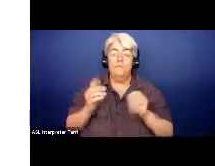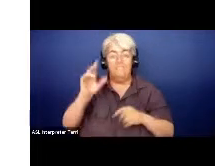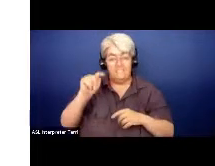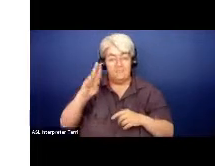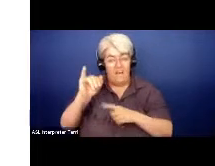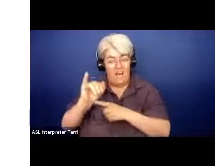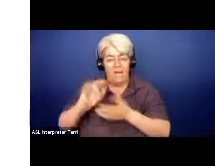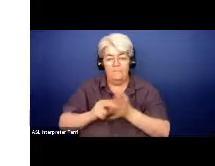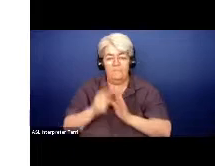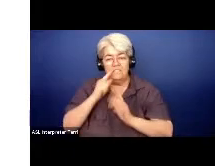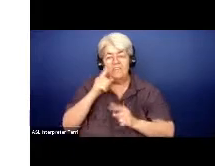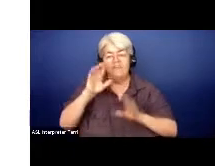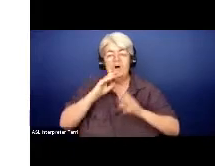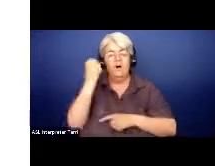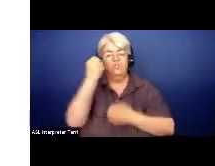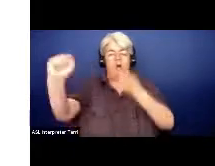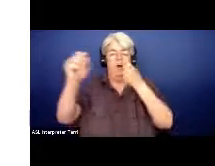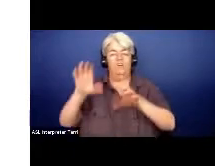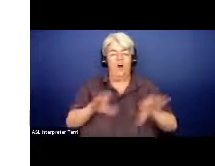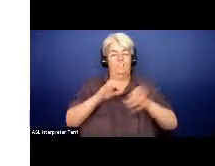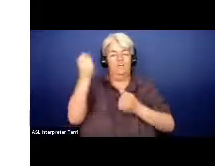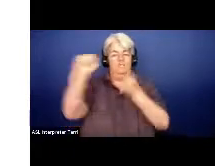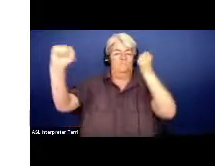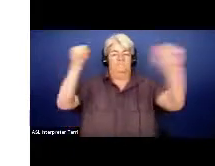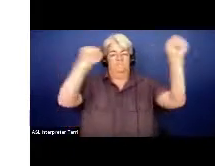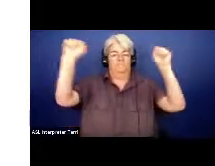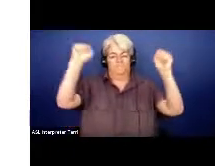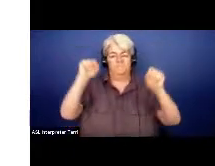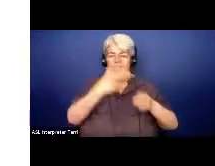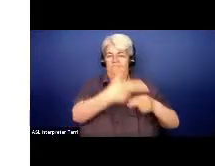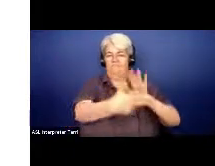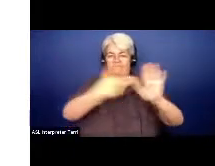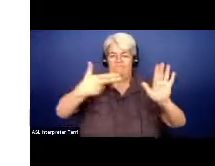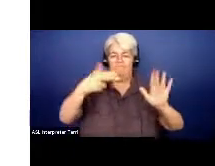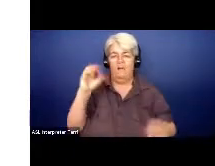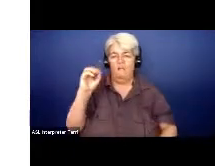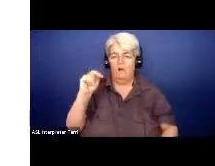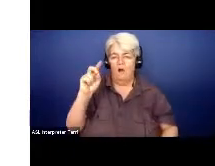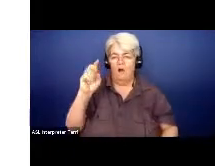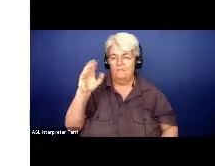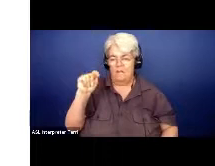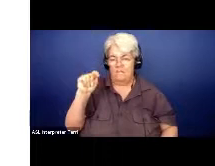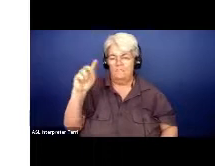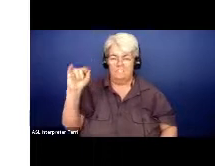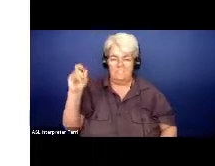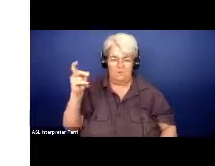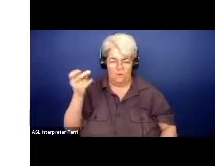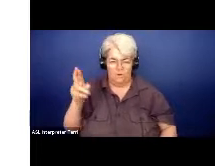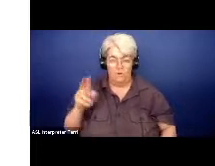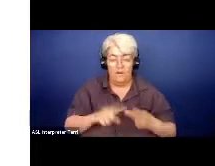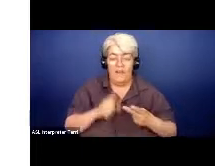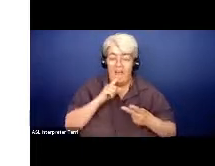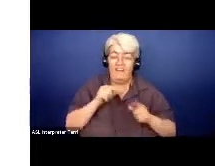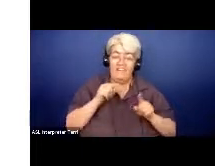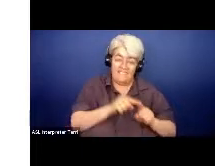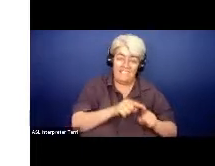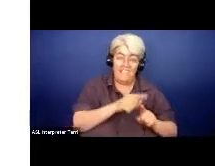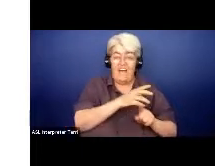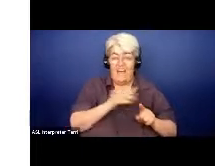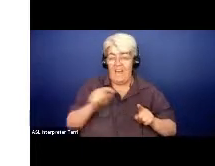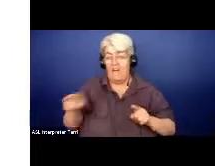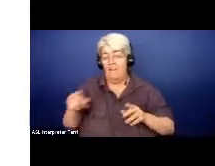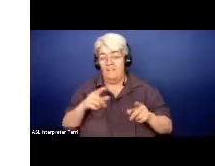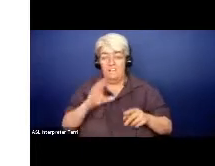six times and increased a common involvement with the criminal justice system by almost